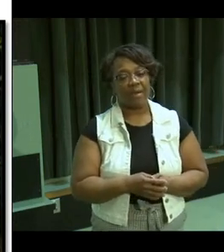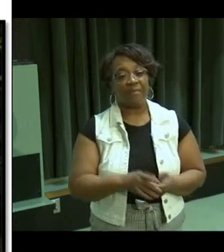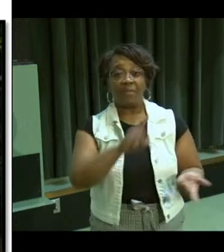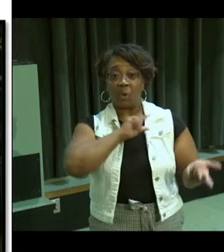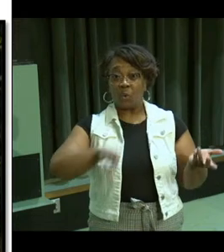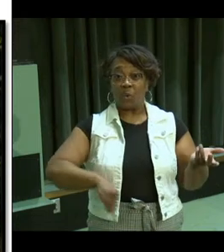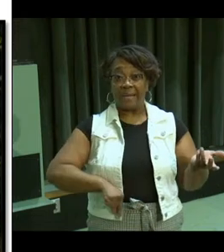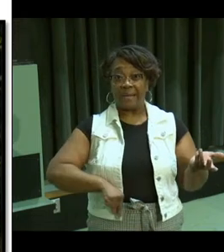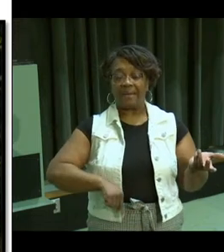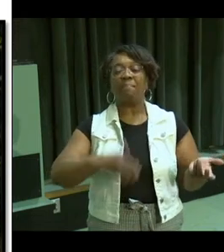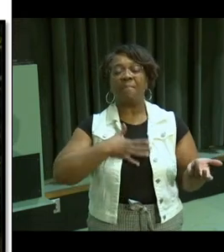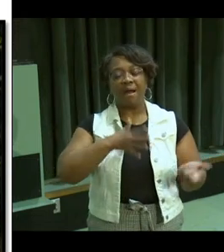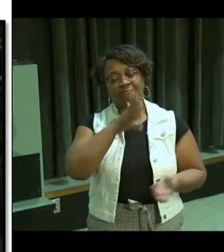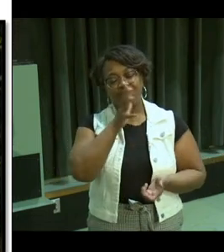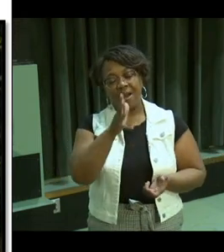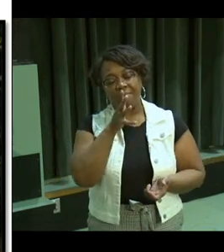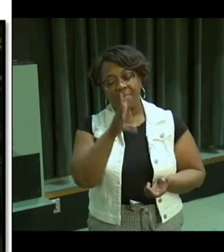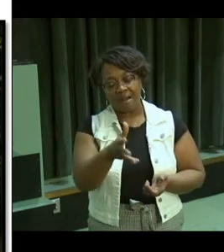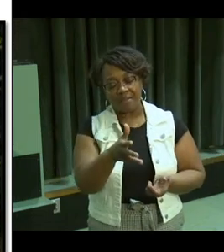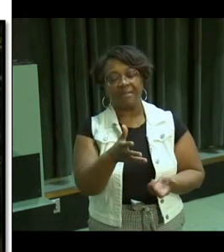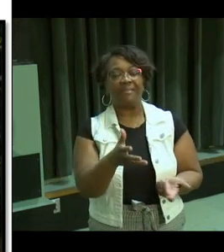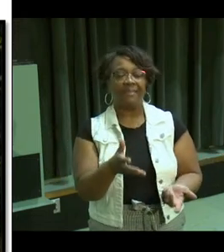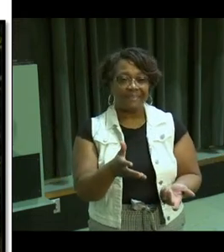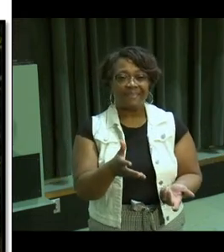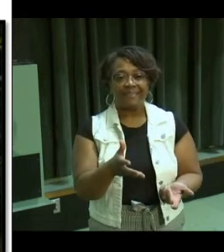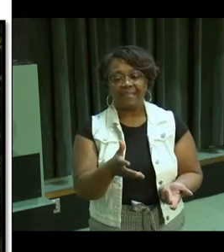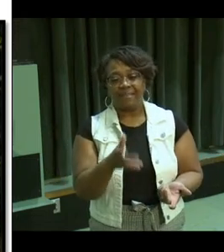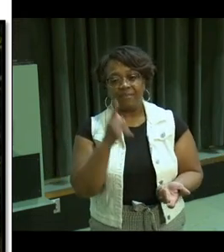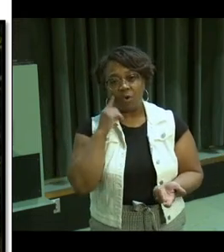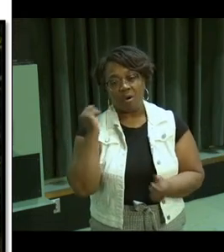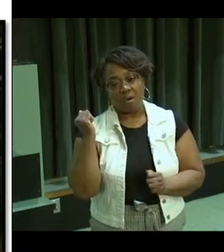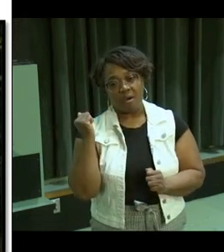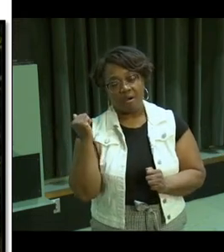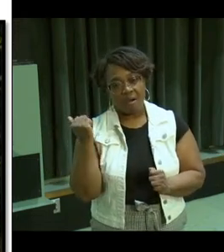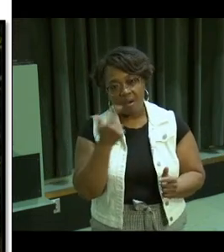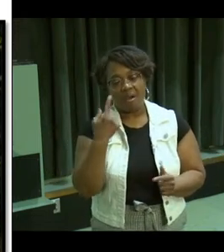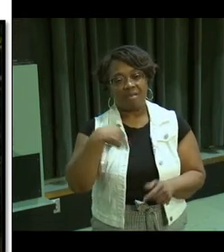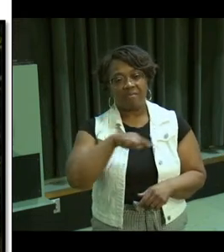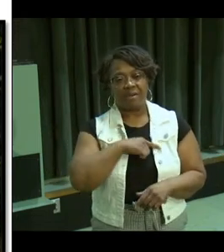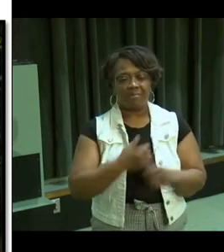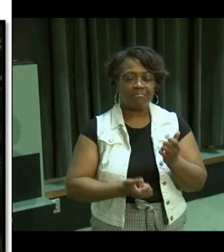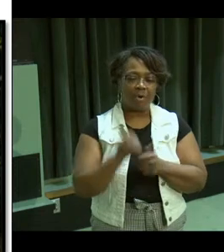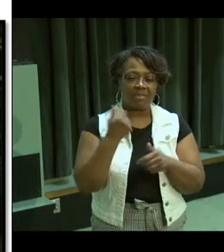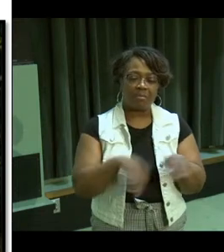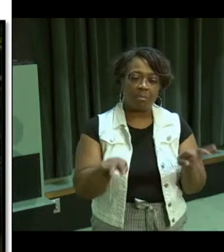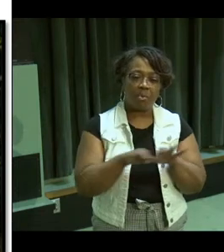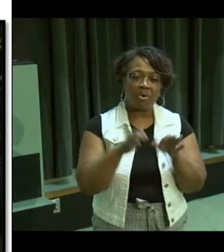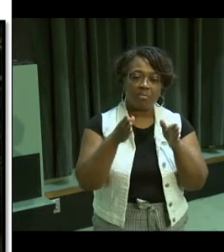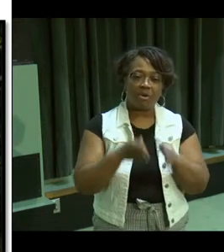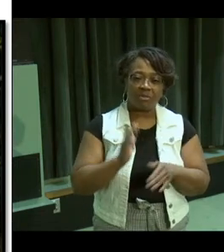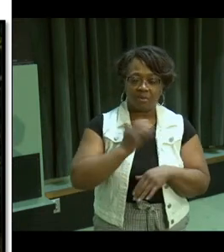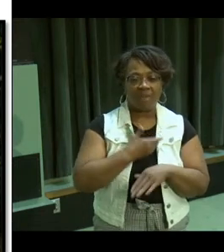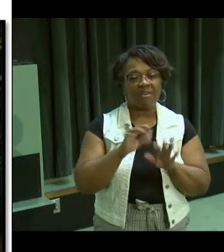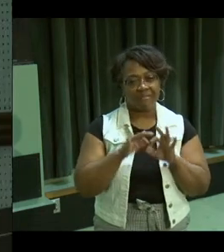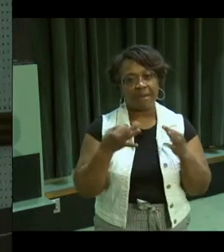grandmother, who is just, I